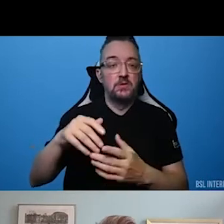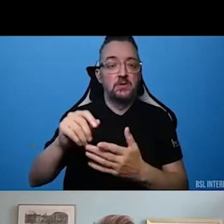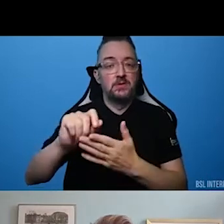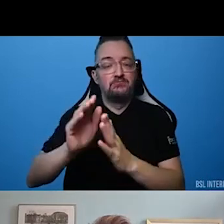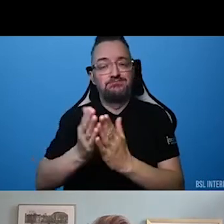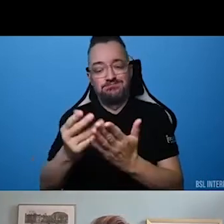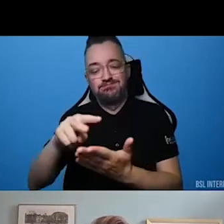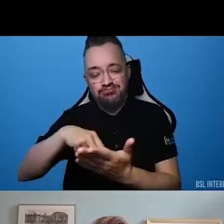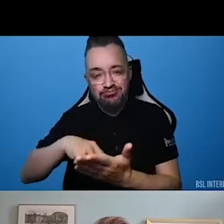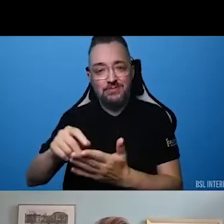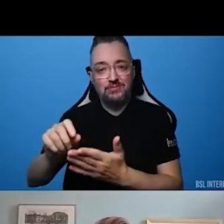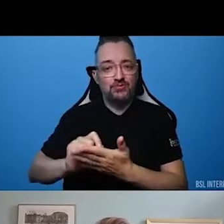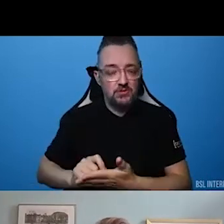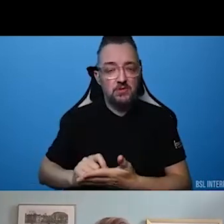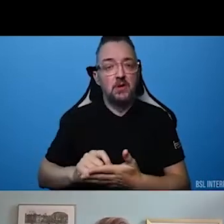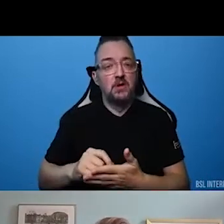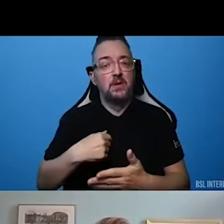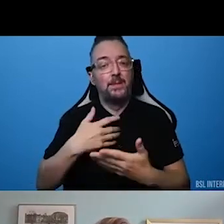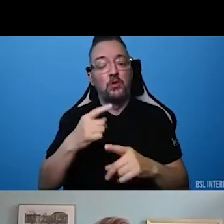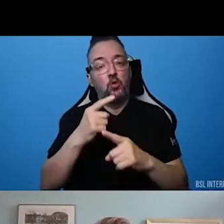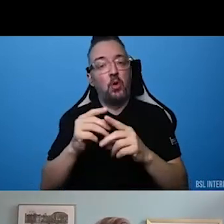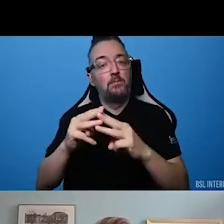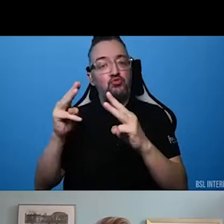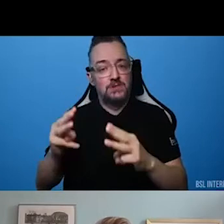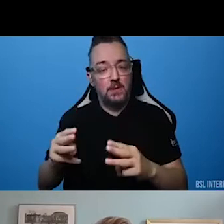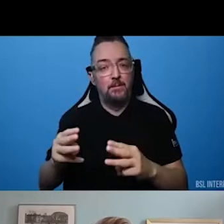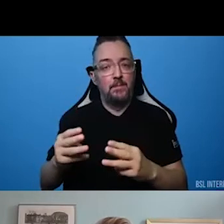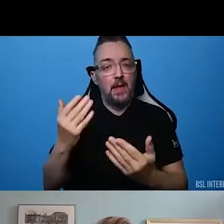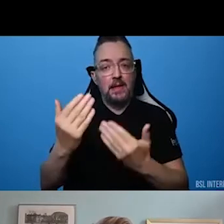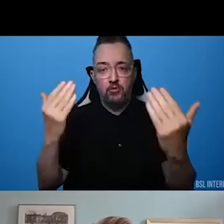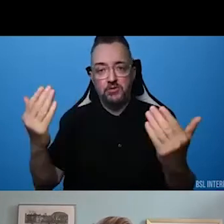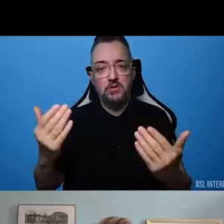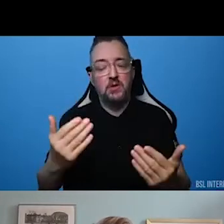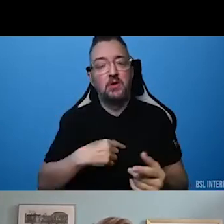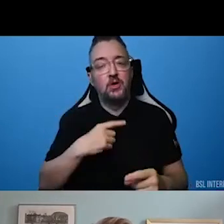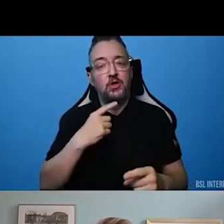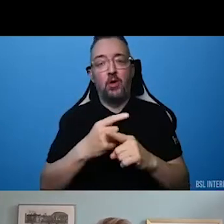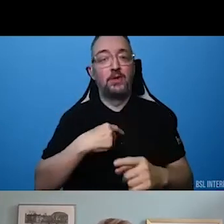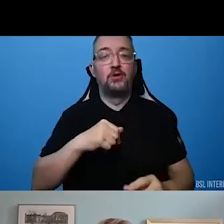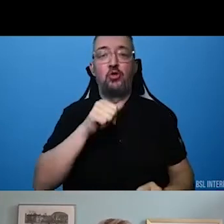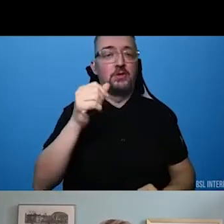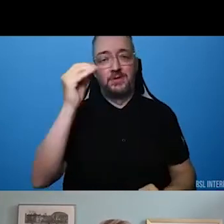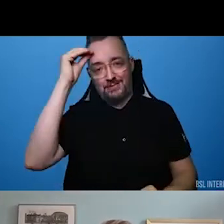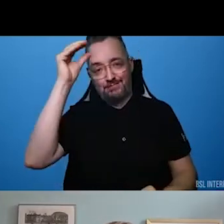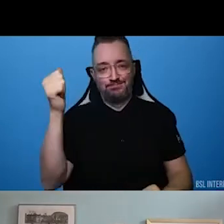Yes I've been talking about museums and galleries. I talk about it like an amateur which I do admit